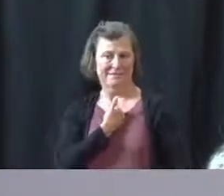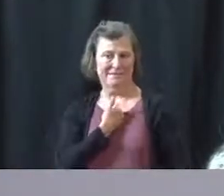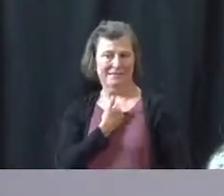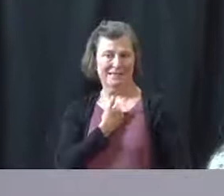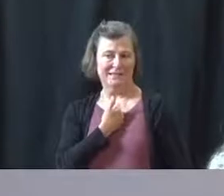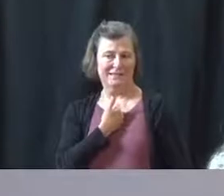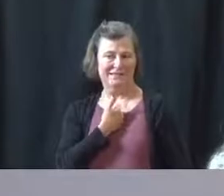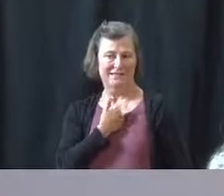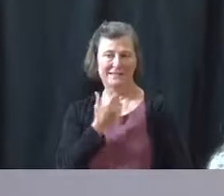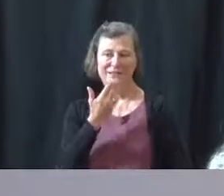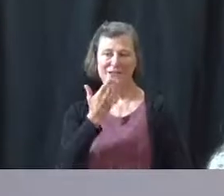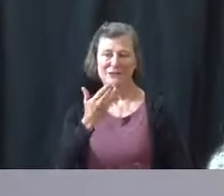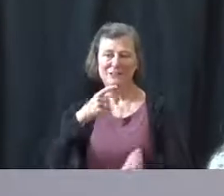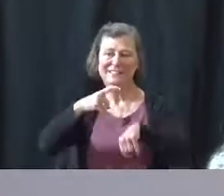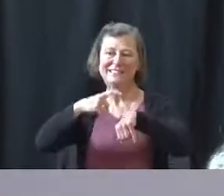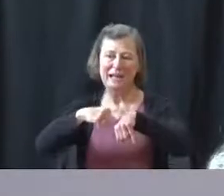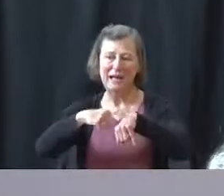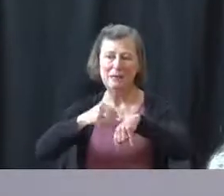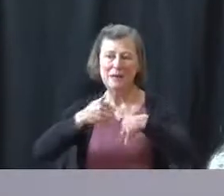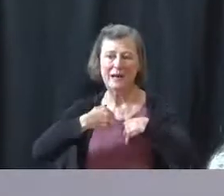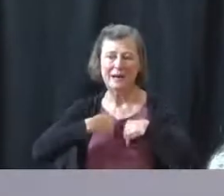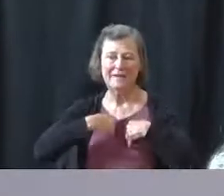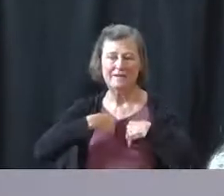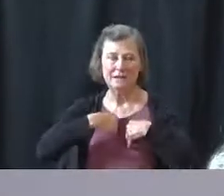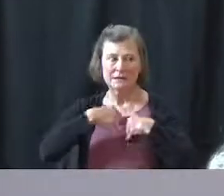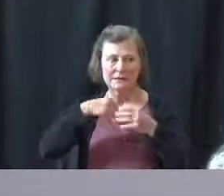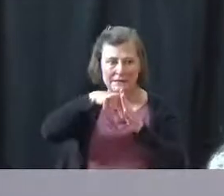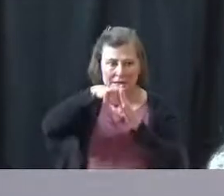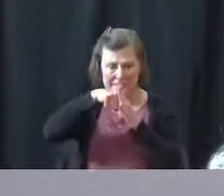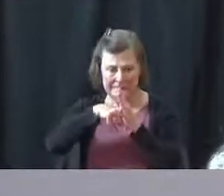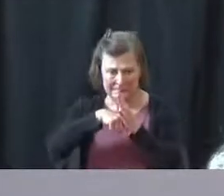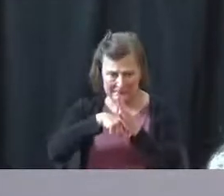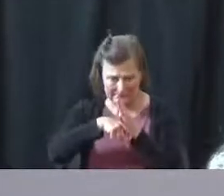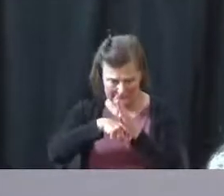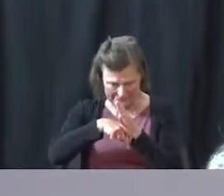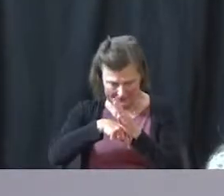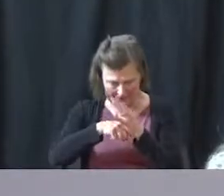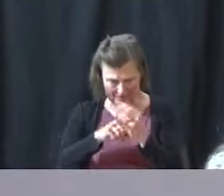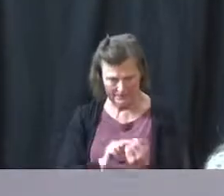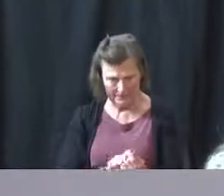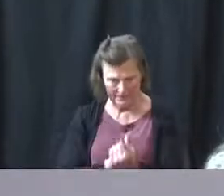It's a good time to have a deep encounter with one spiritual superhero, whoever that